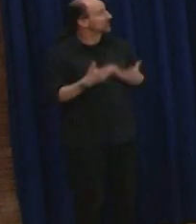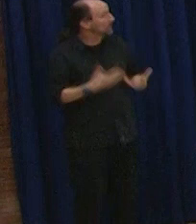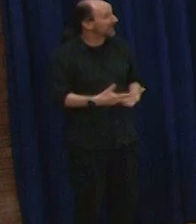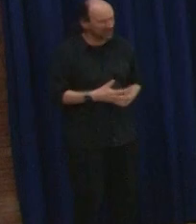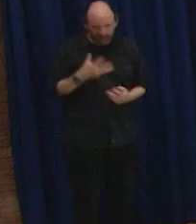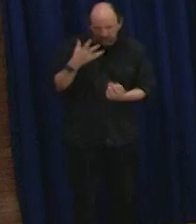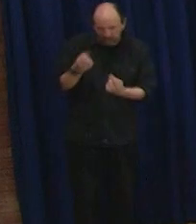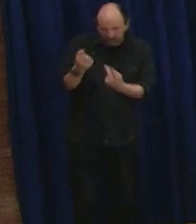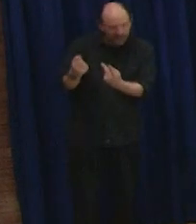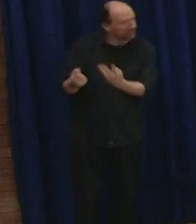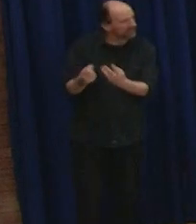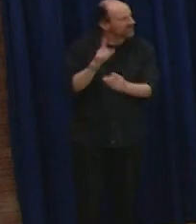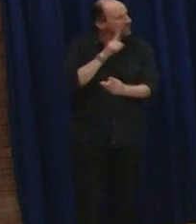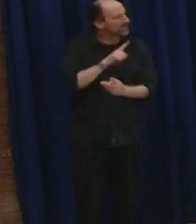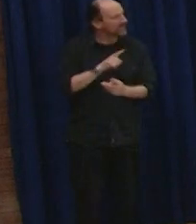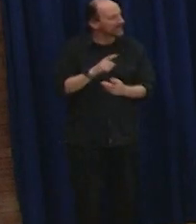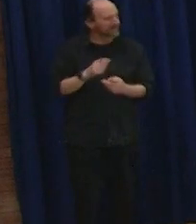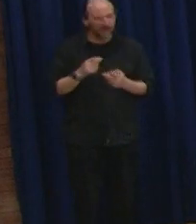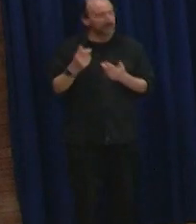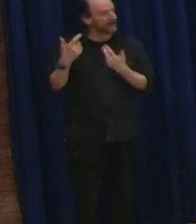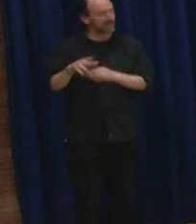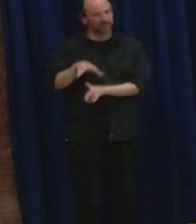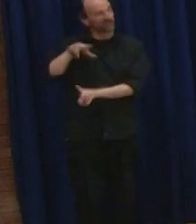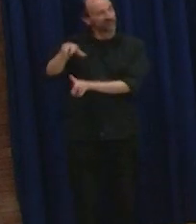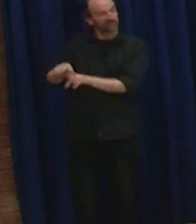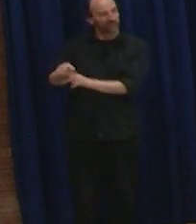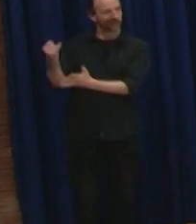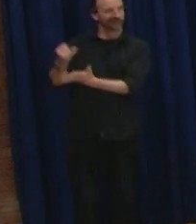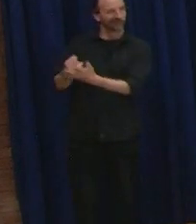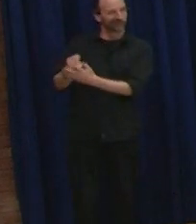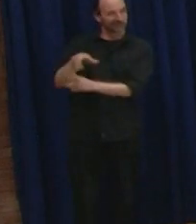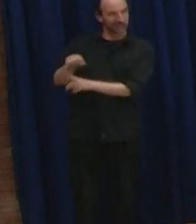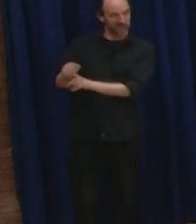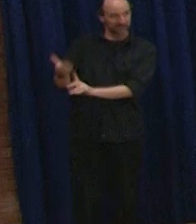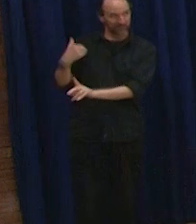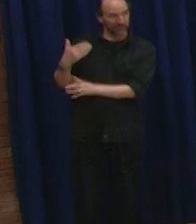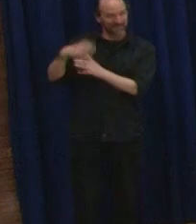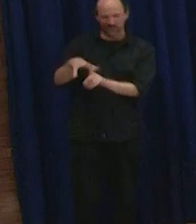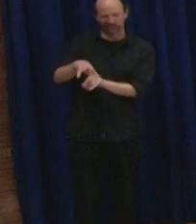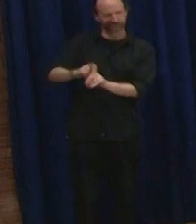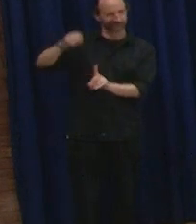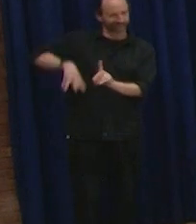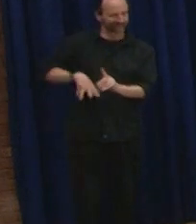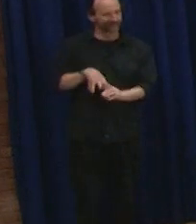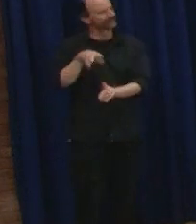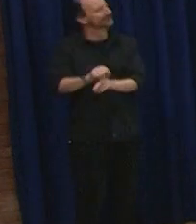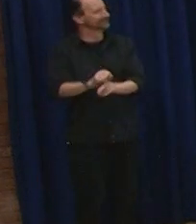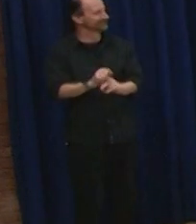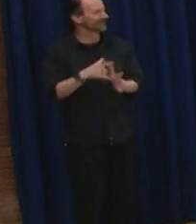a different diagnosis in the past, so there is a catch-up going on there. So we know that ADHD and